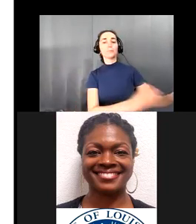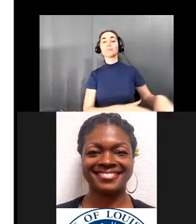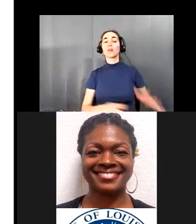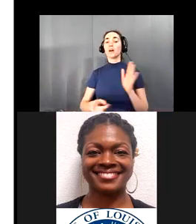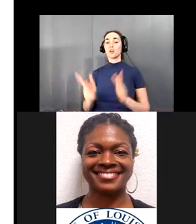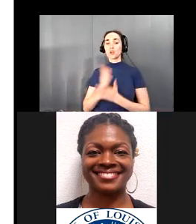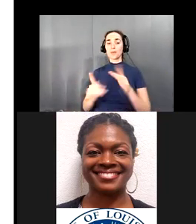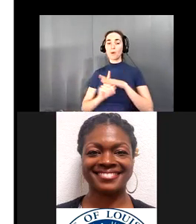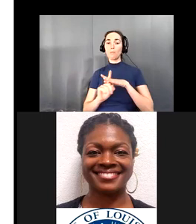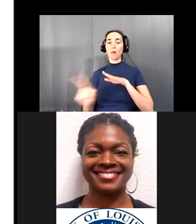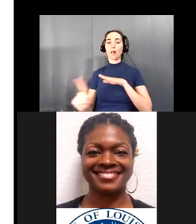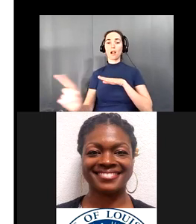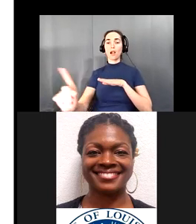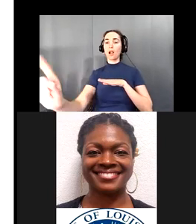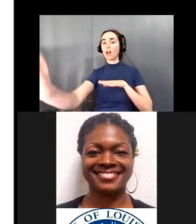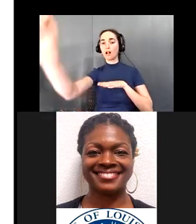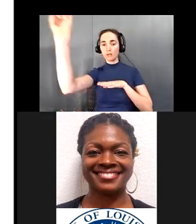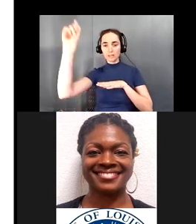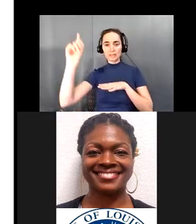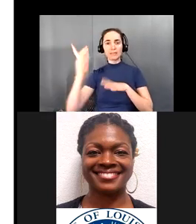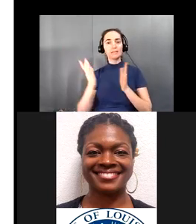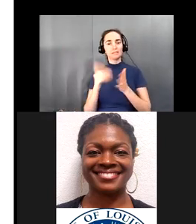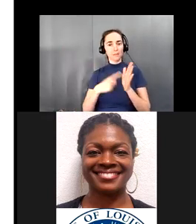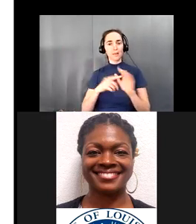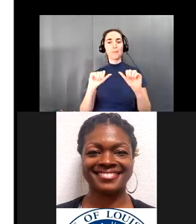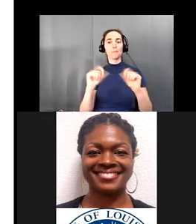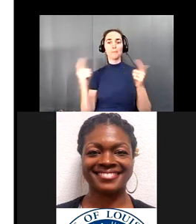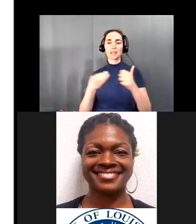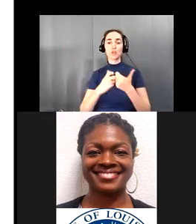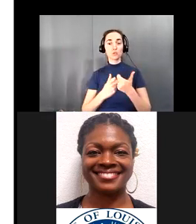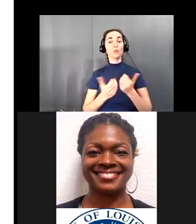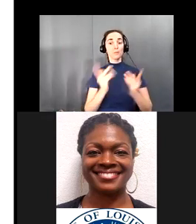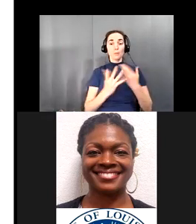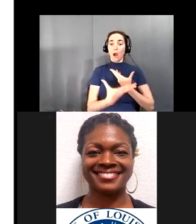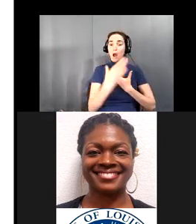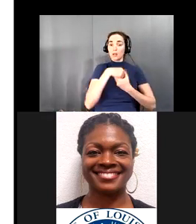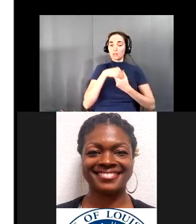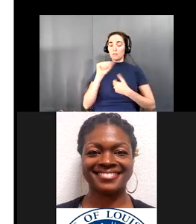an autism, but it can be a big issue for a lot of other developmental disabilities, and